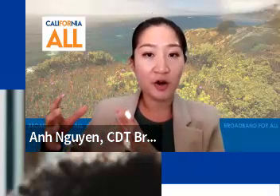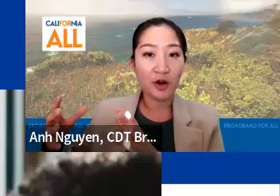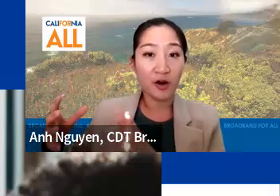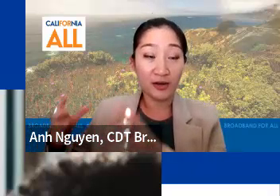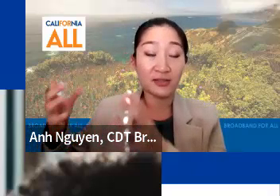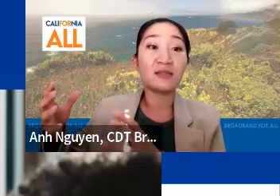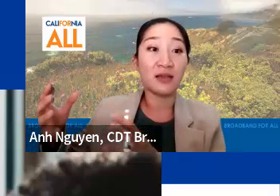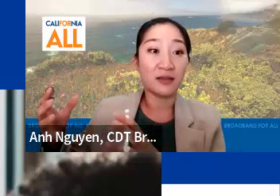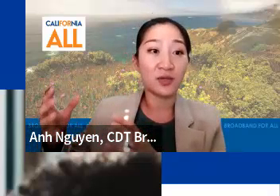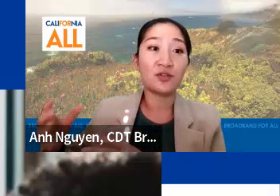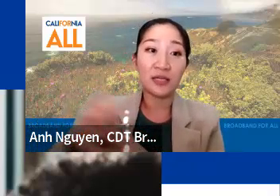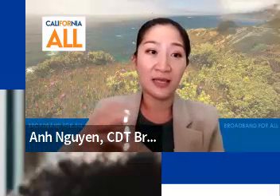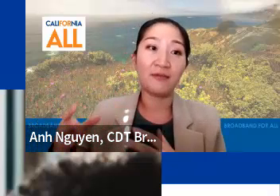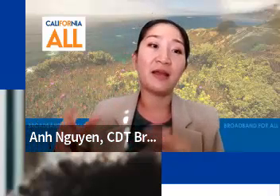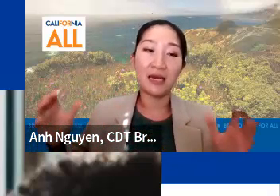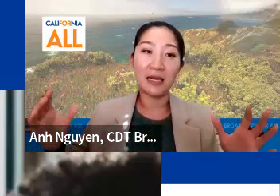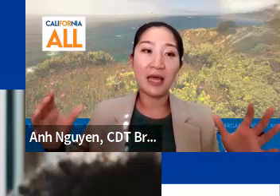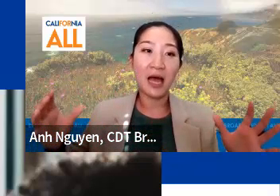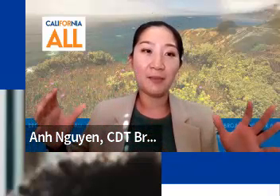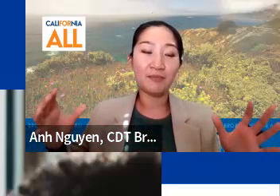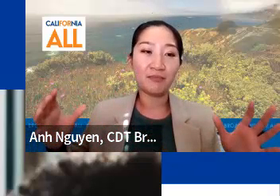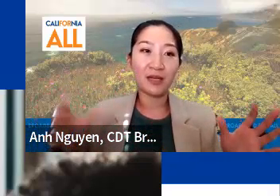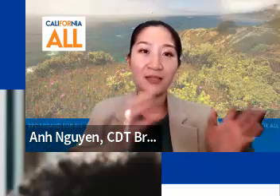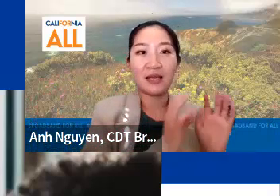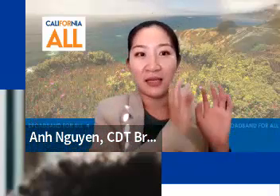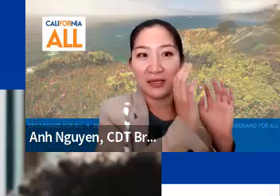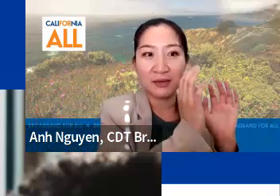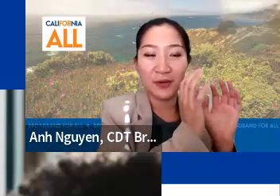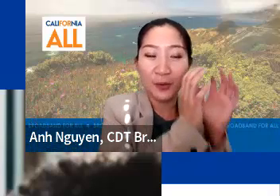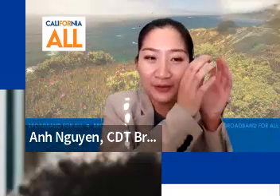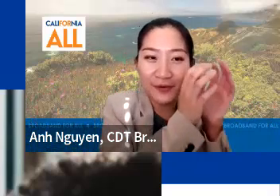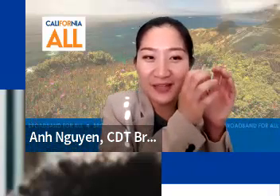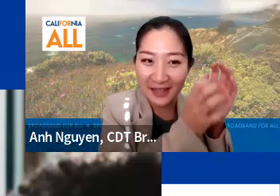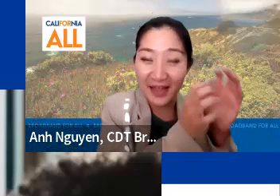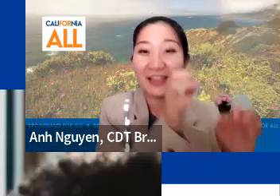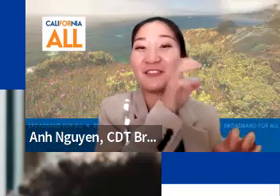are are existing to address that right? And i'm not saying like we only focus on that.